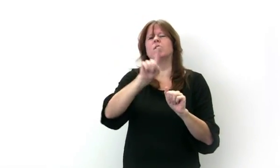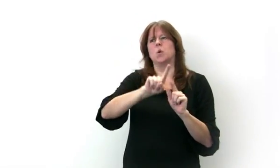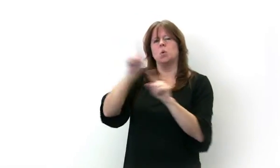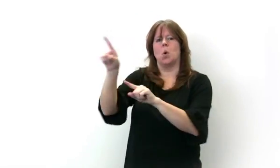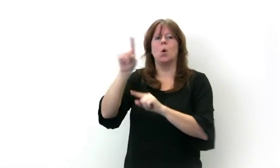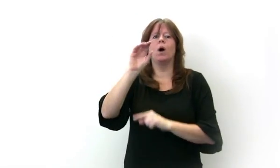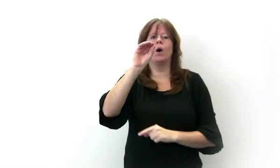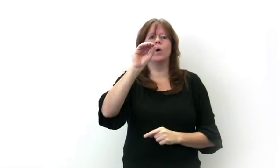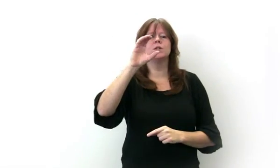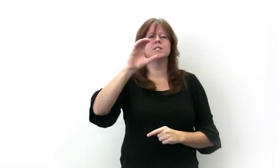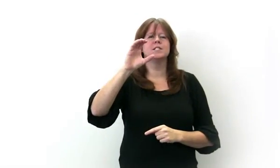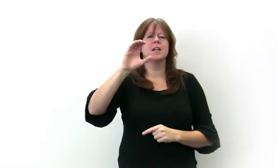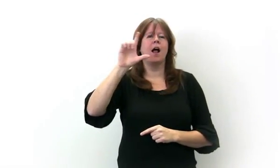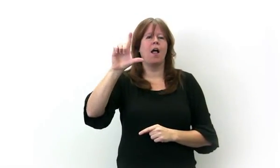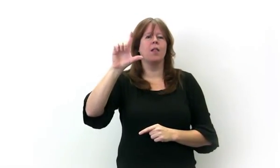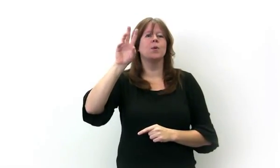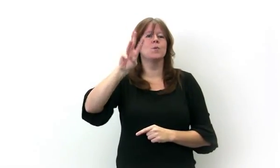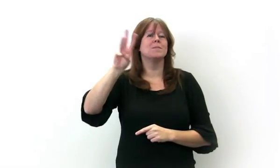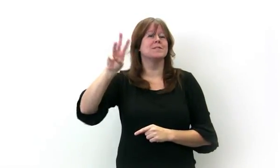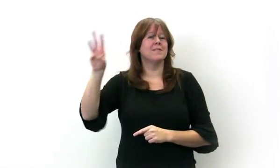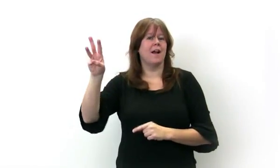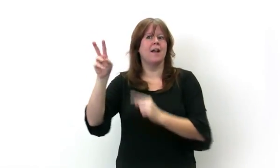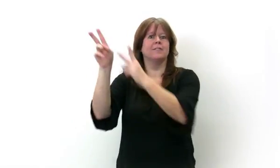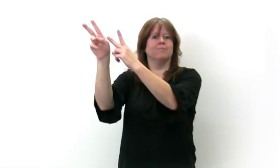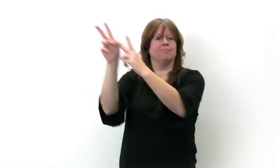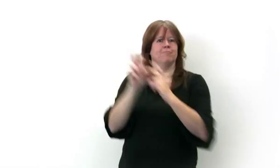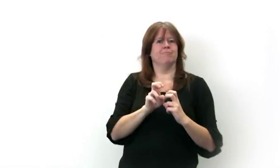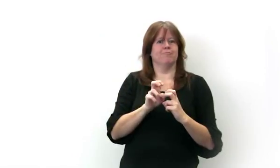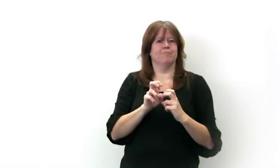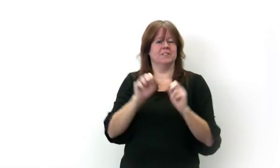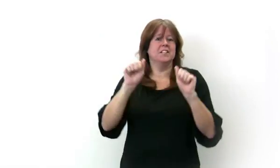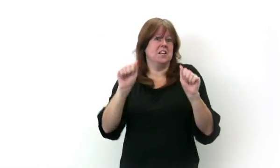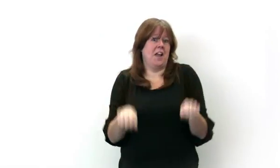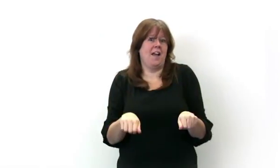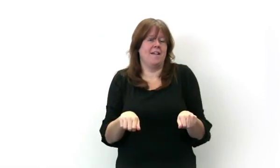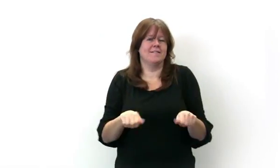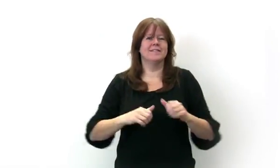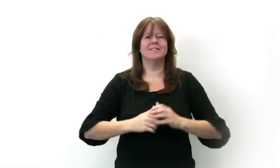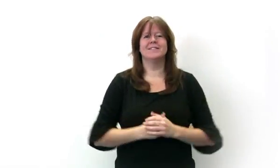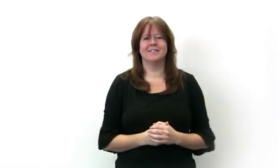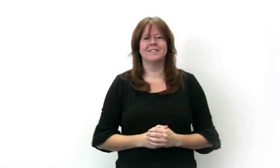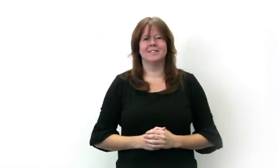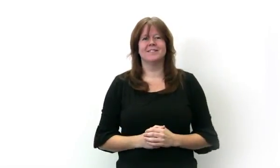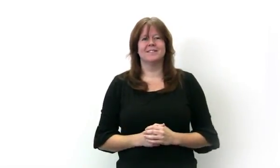This quiz can be found at the OCCL website.